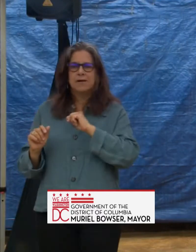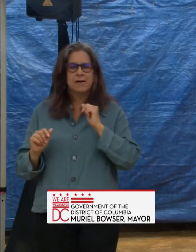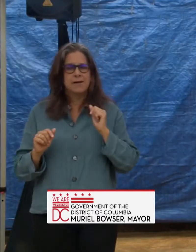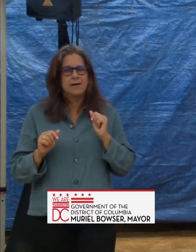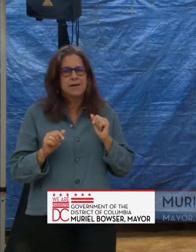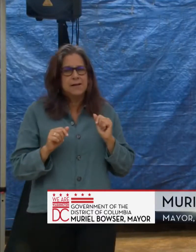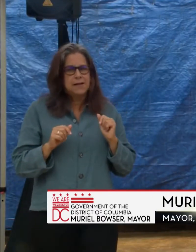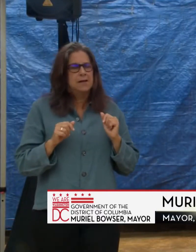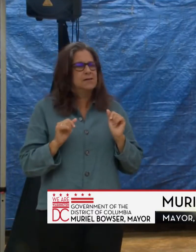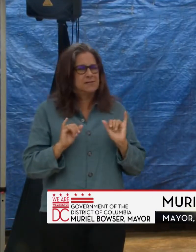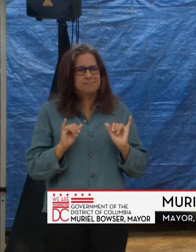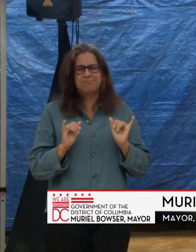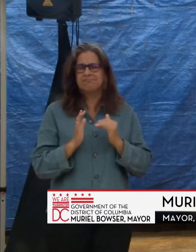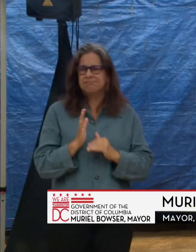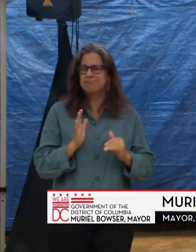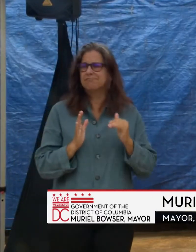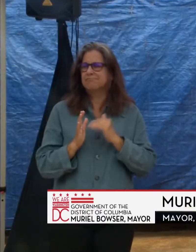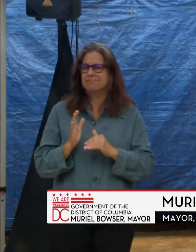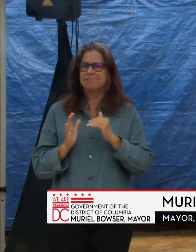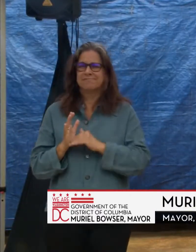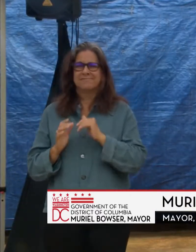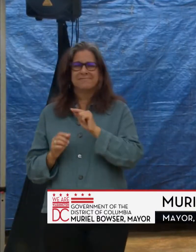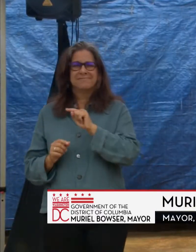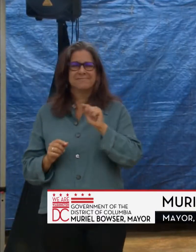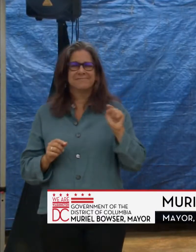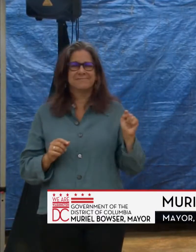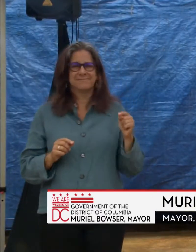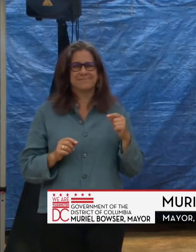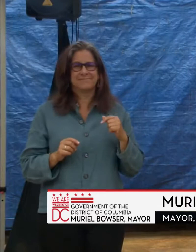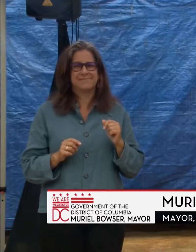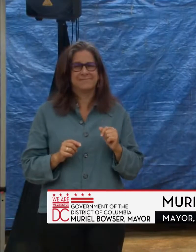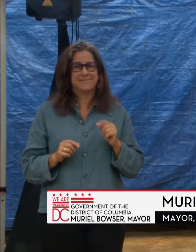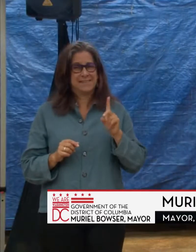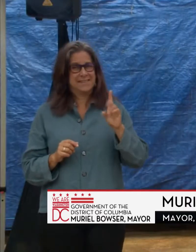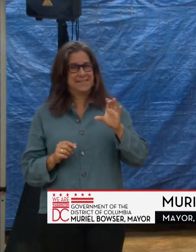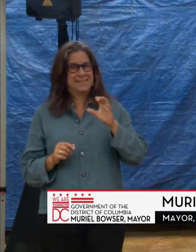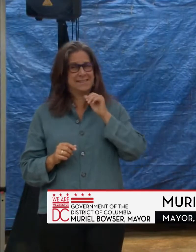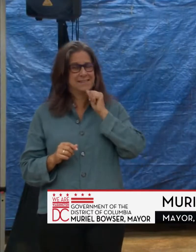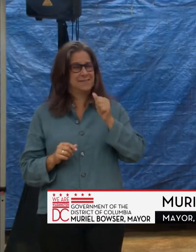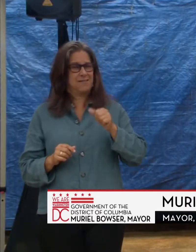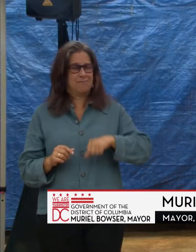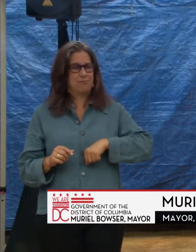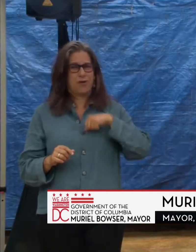SHOULD NOT BE PROUD OF THE CONDITIONS AT D.C. GENERAL OR IN FACT THAT WE HAD MADE AN OLD